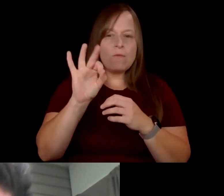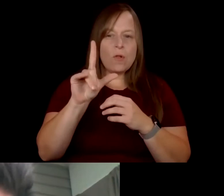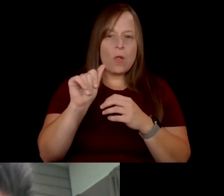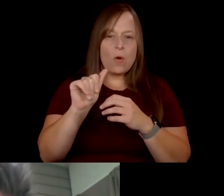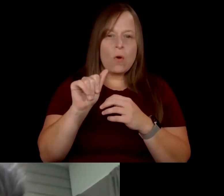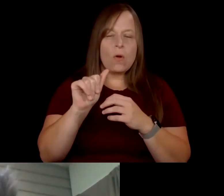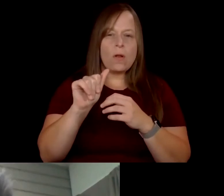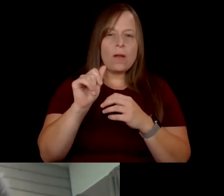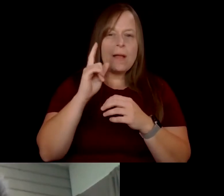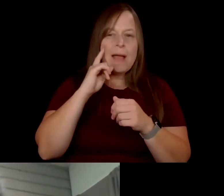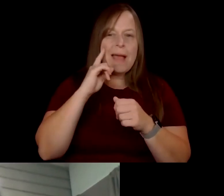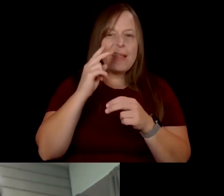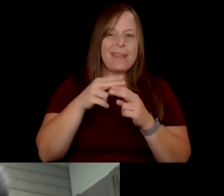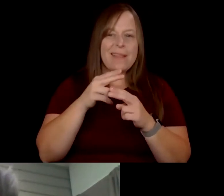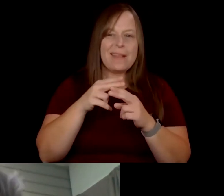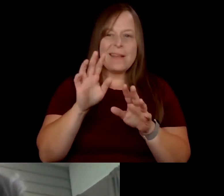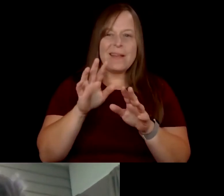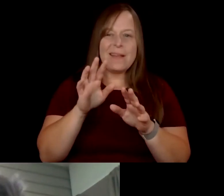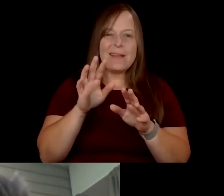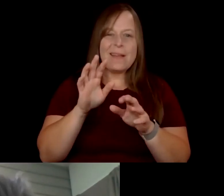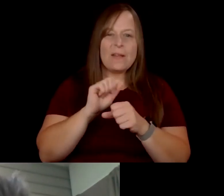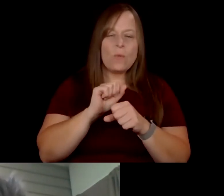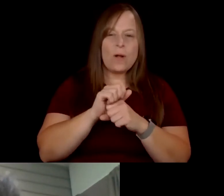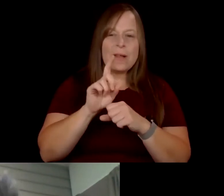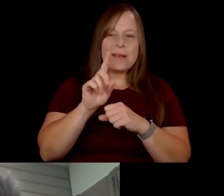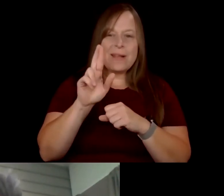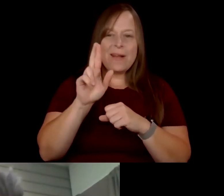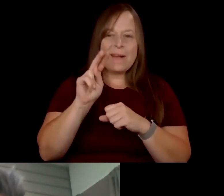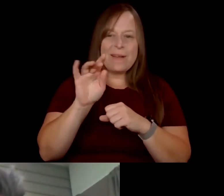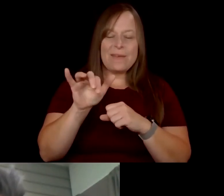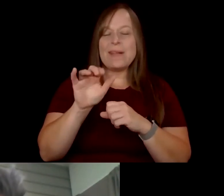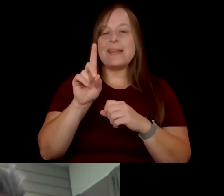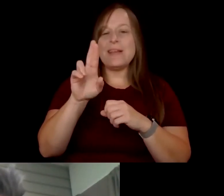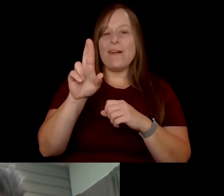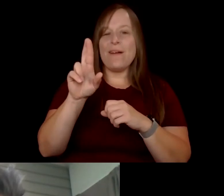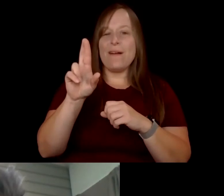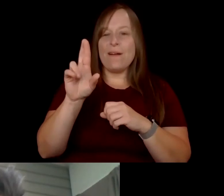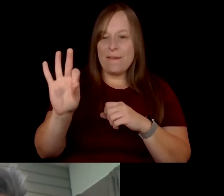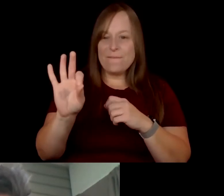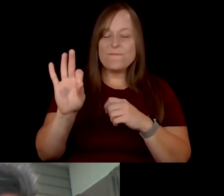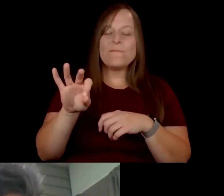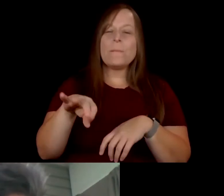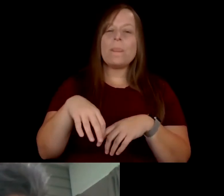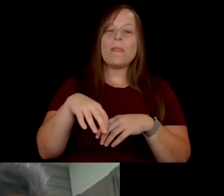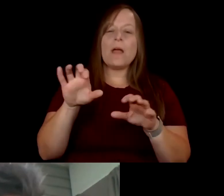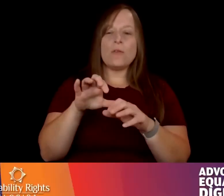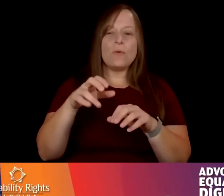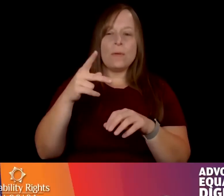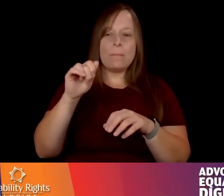I think sometimes that thing gets split. But I work at Disability Rights Florida and do the PATBI grant here.